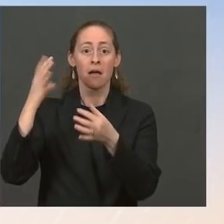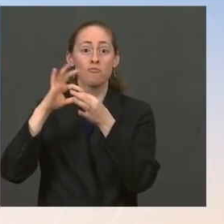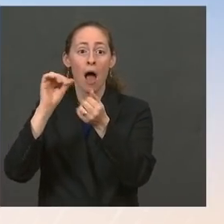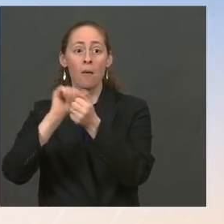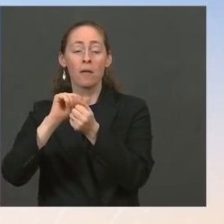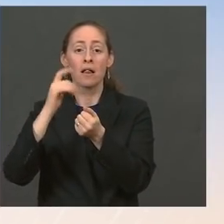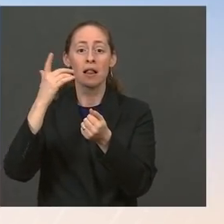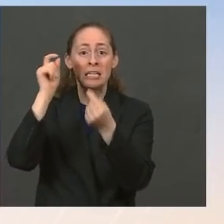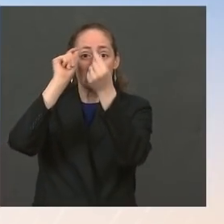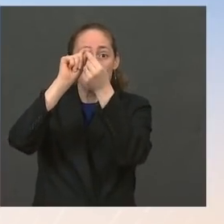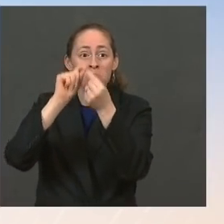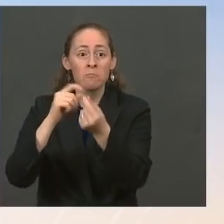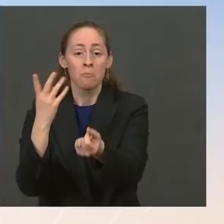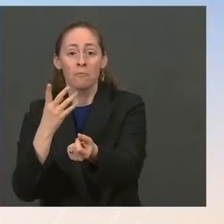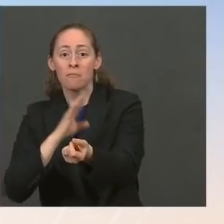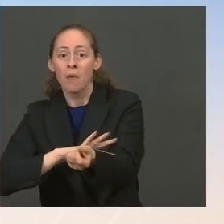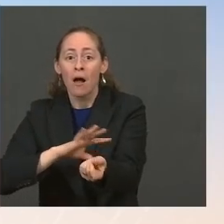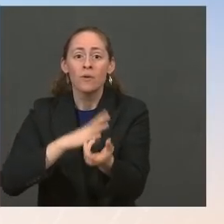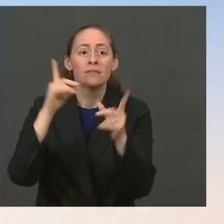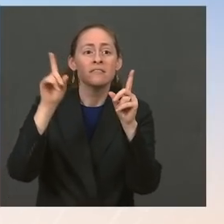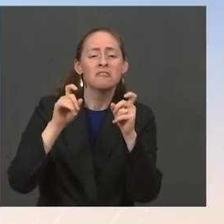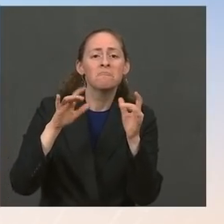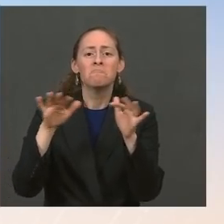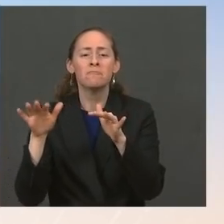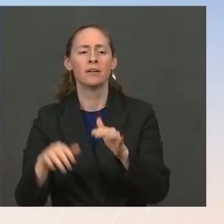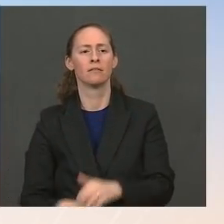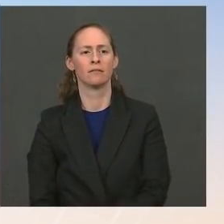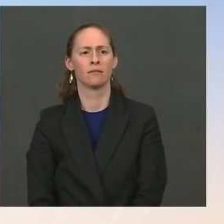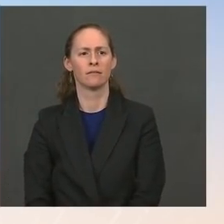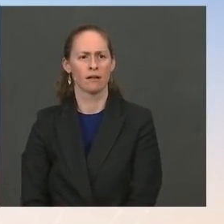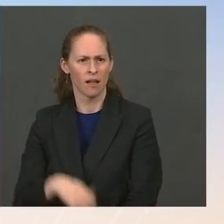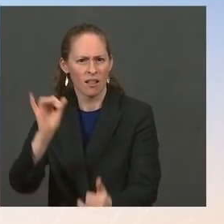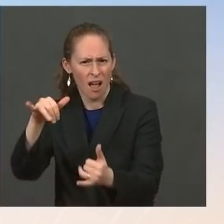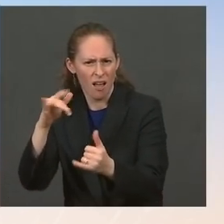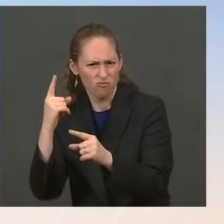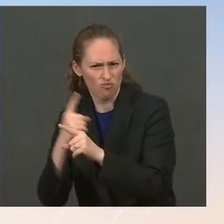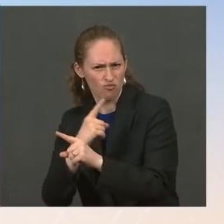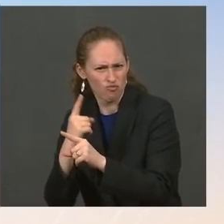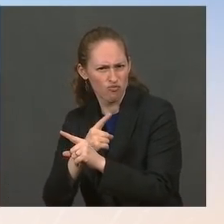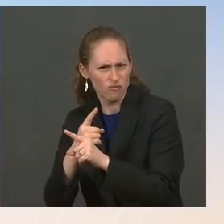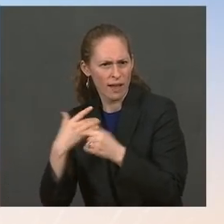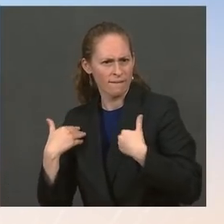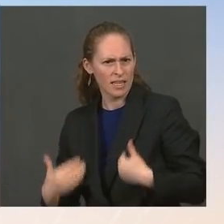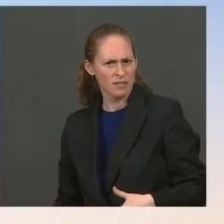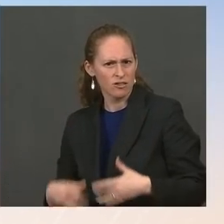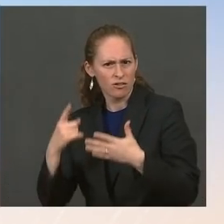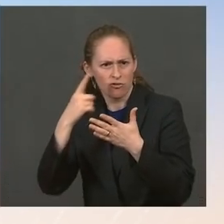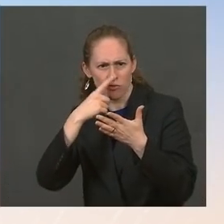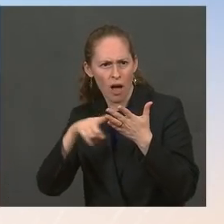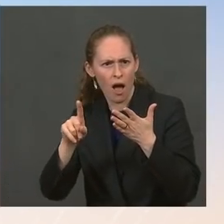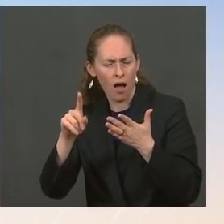If this was a routine physical, why wasn't it on the schedule that you gave us last night? Why the secrecy there?